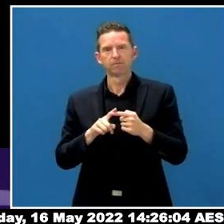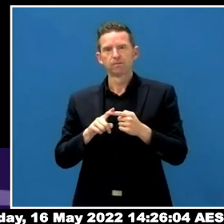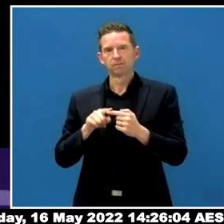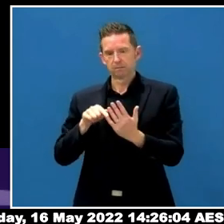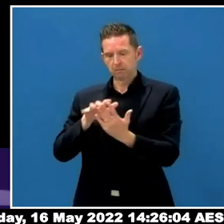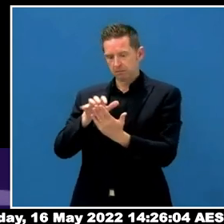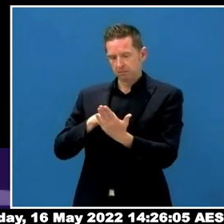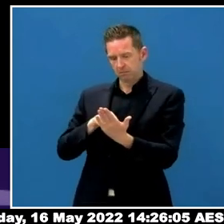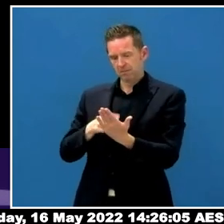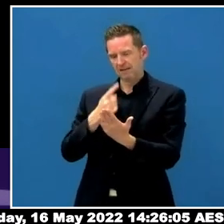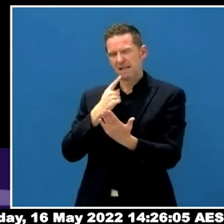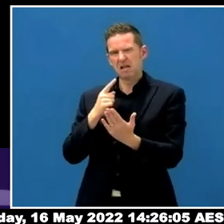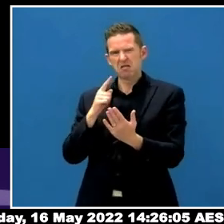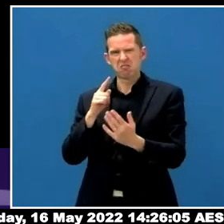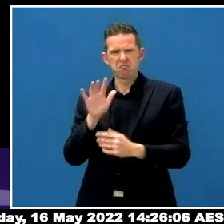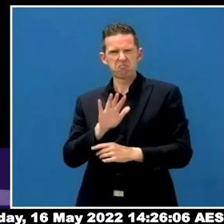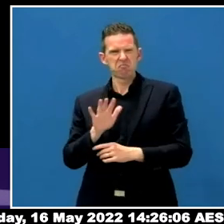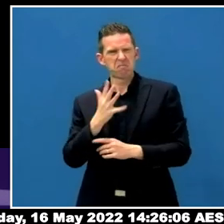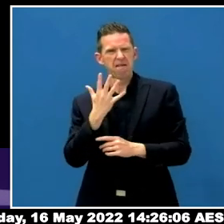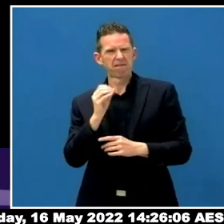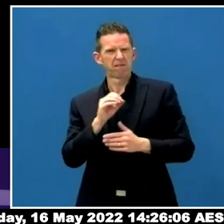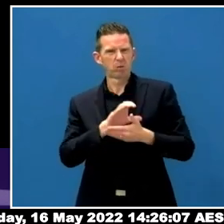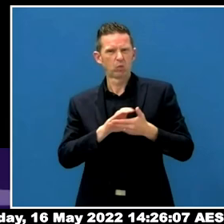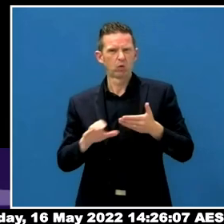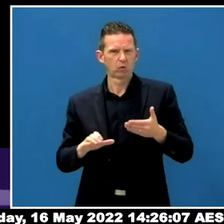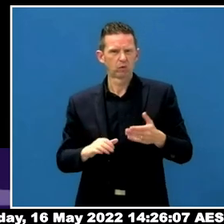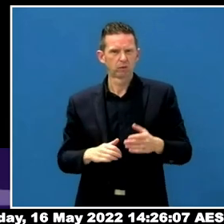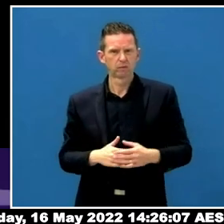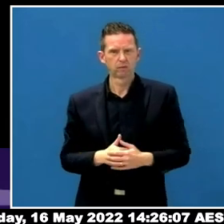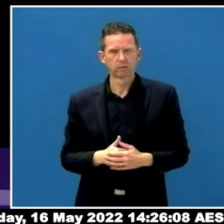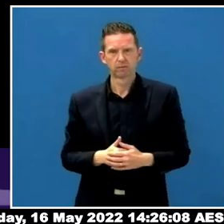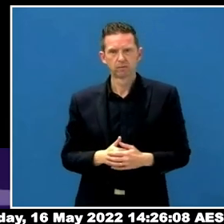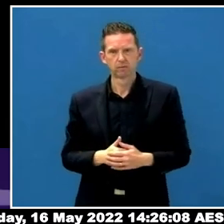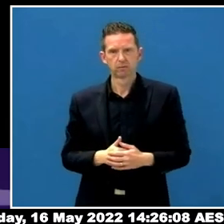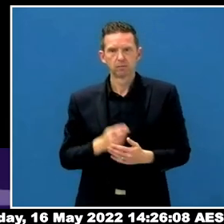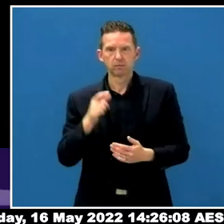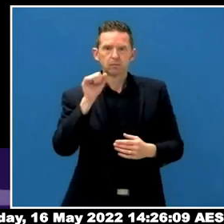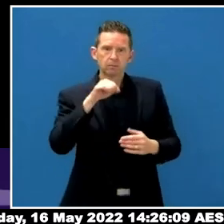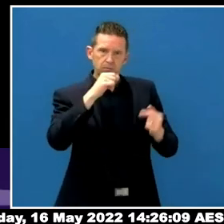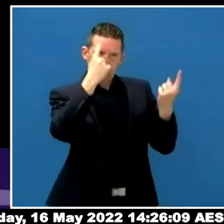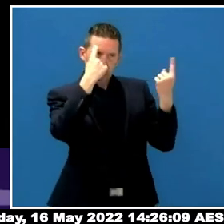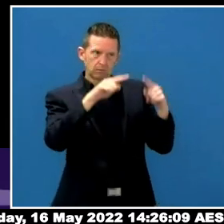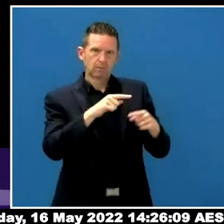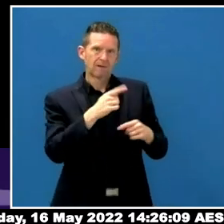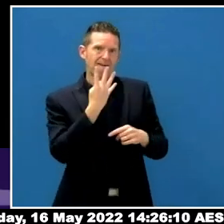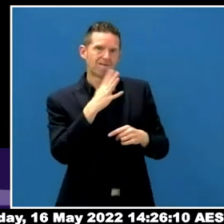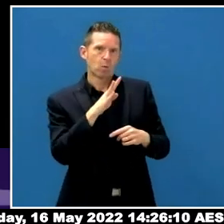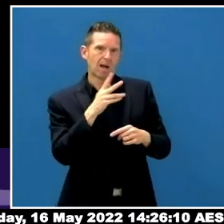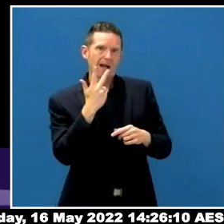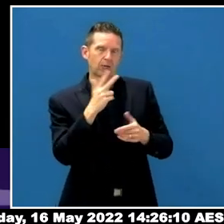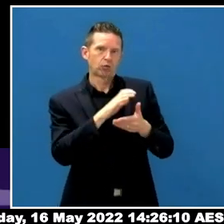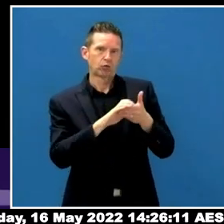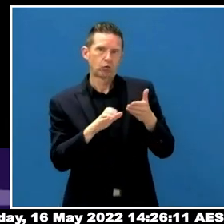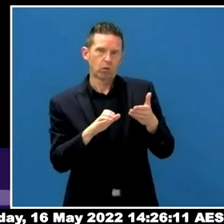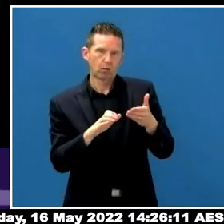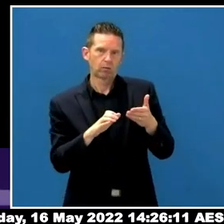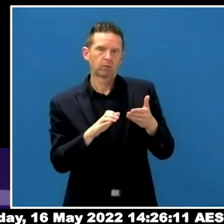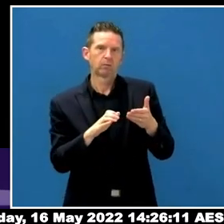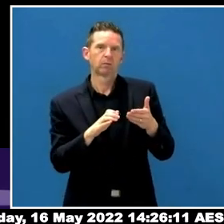Yes. It works out to $48.14 per day when - Did that change at all?